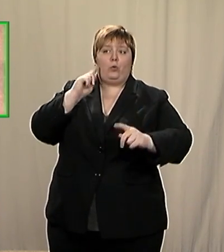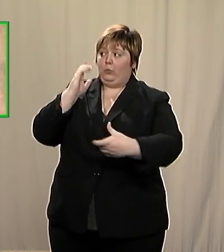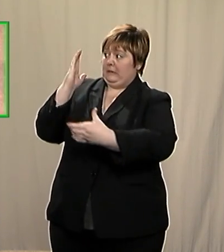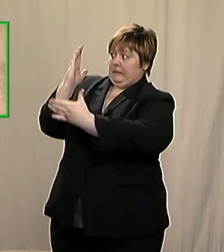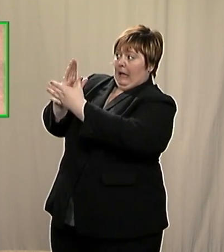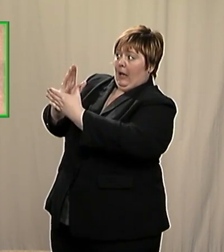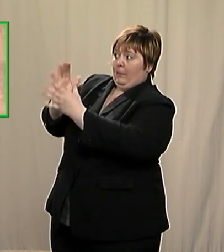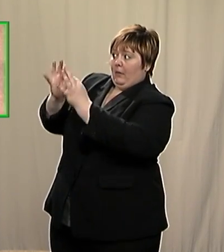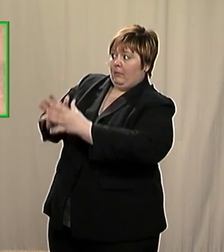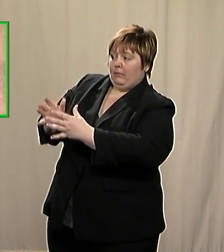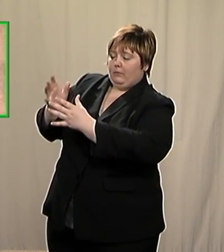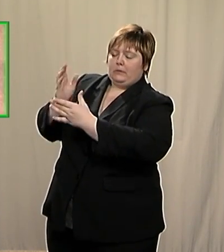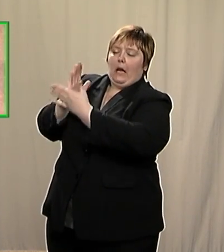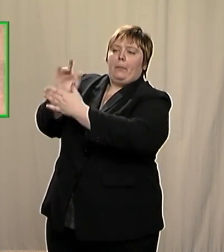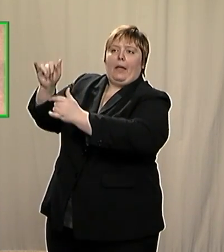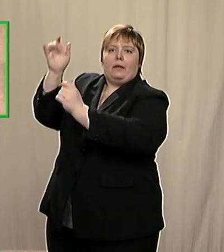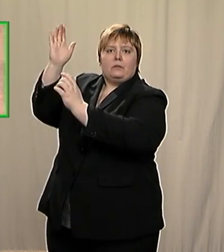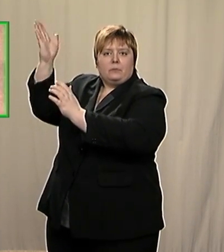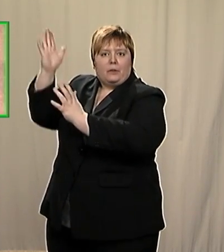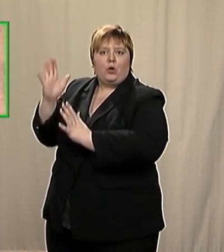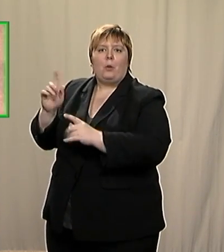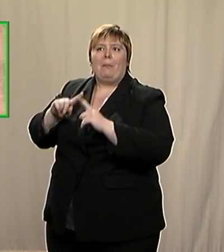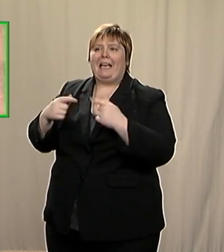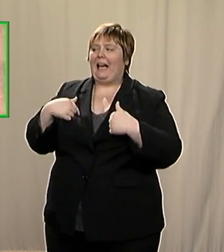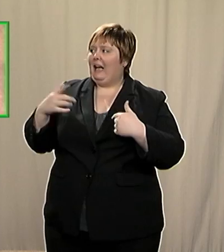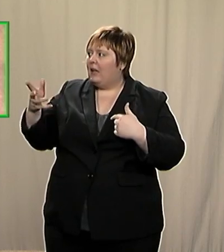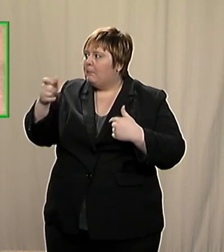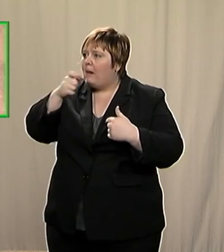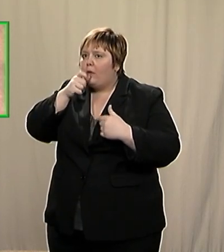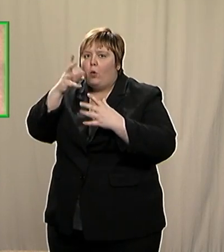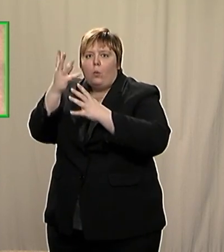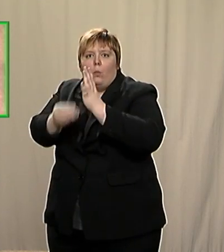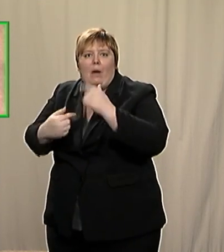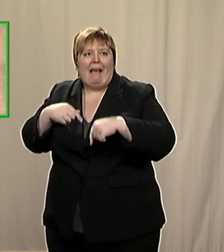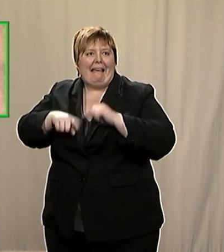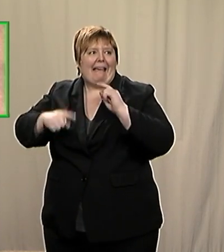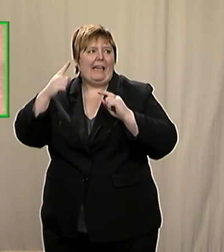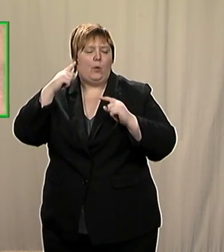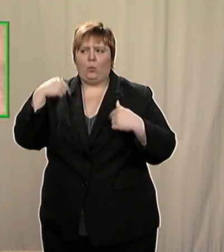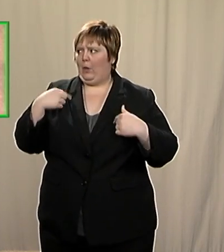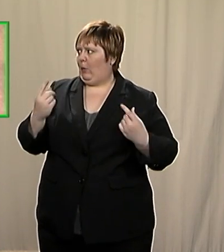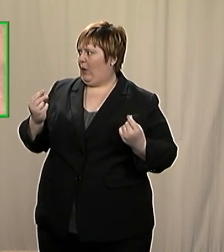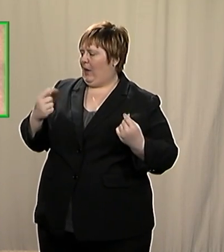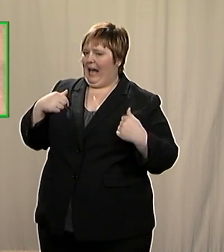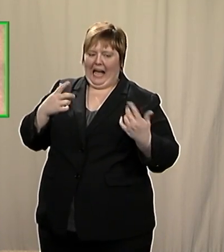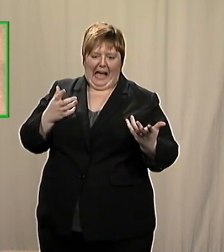but I have to communicate that the microphone has gone out and I can't hear the speaker. I might align with the audience